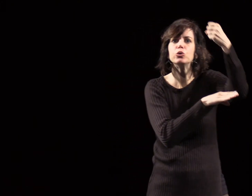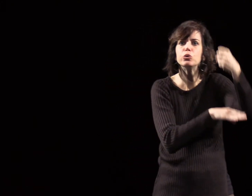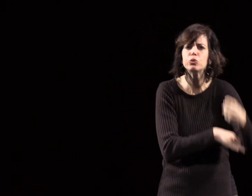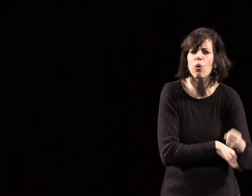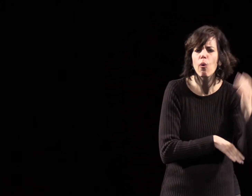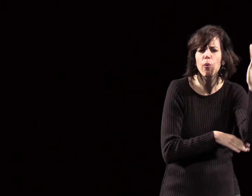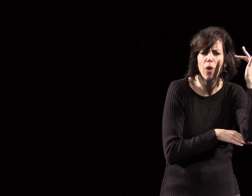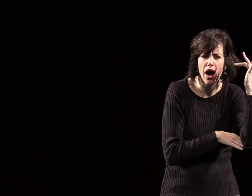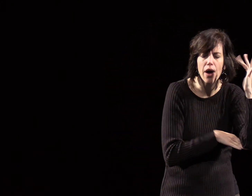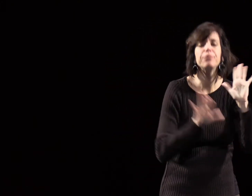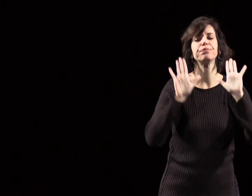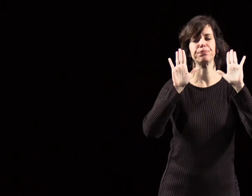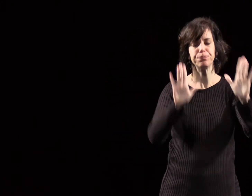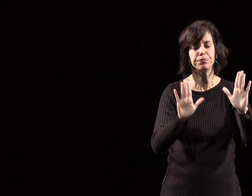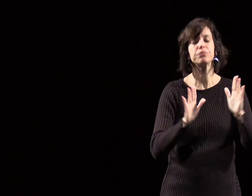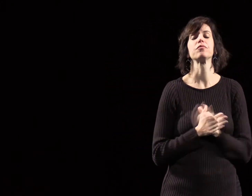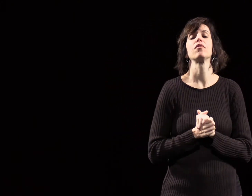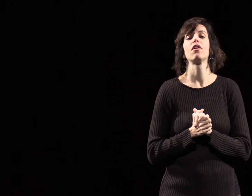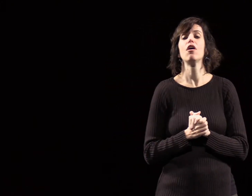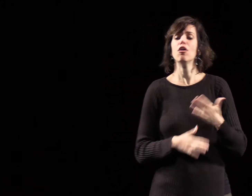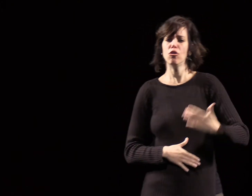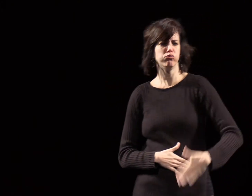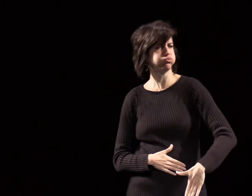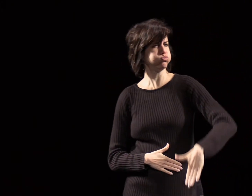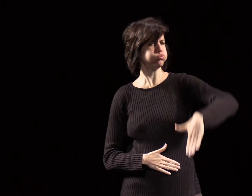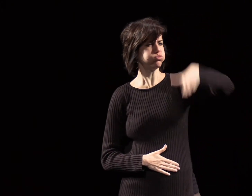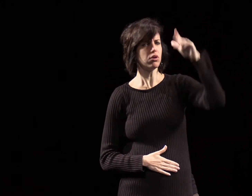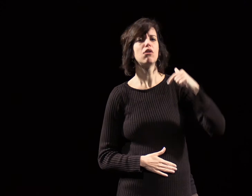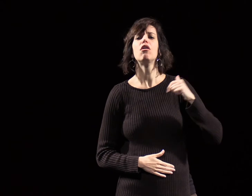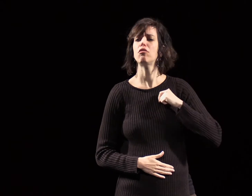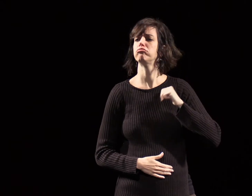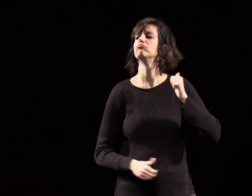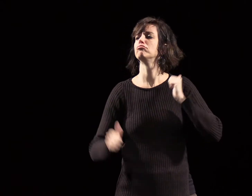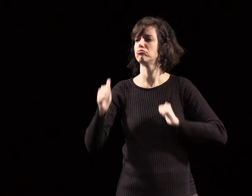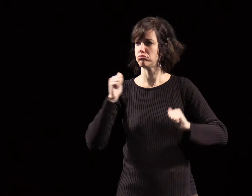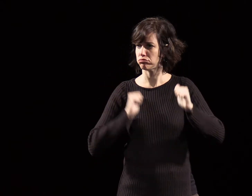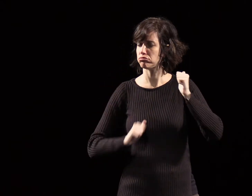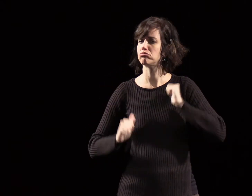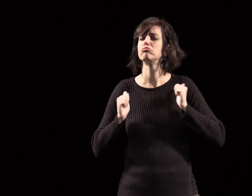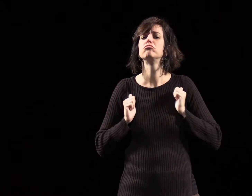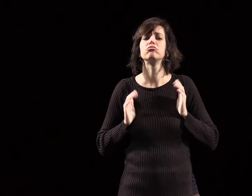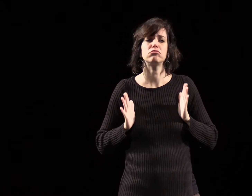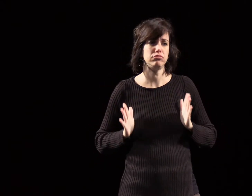Eventually, I did move south in Brazil, but we'll go back to my earlier life.